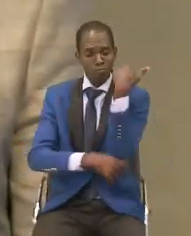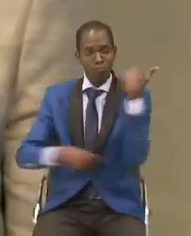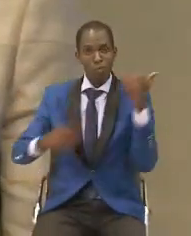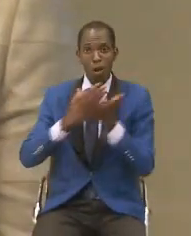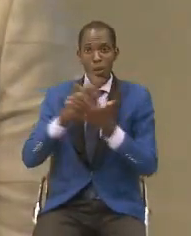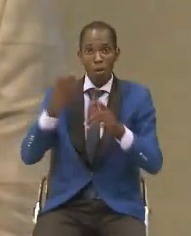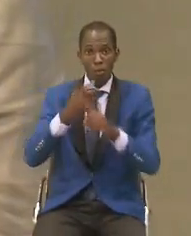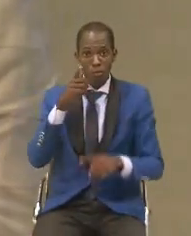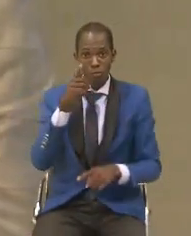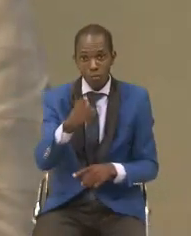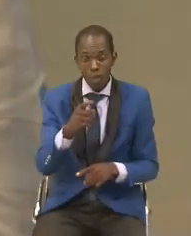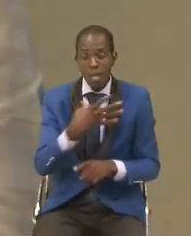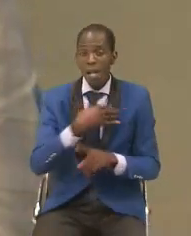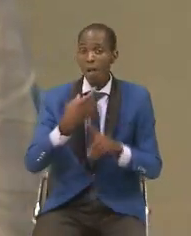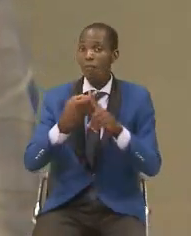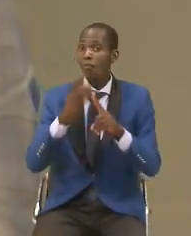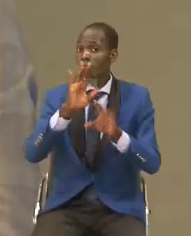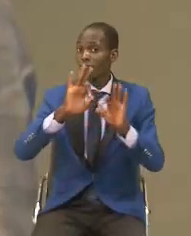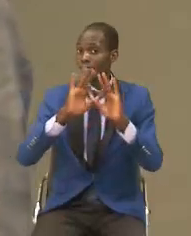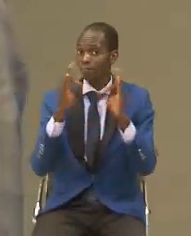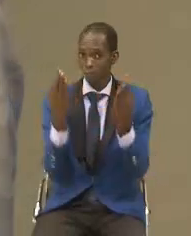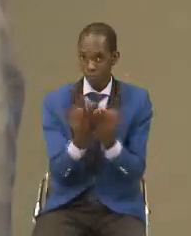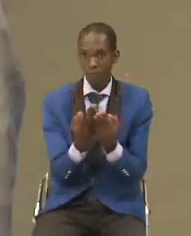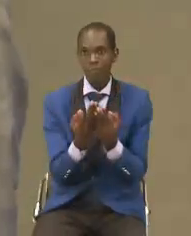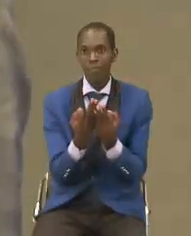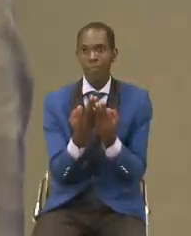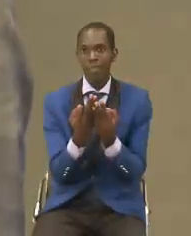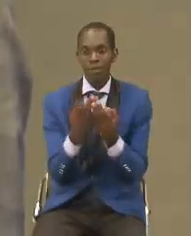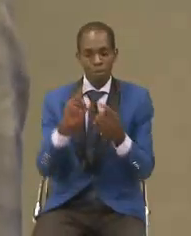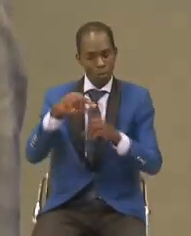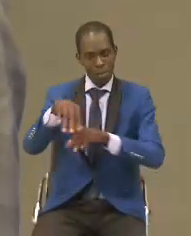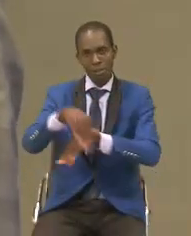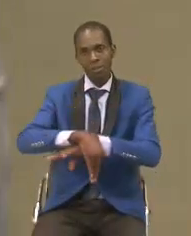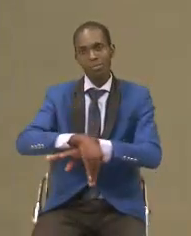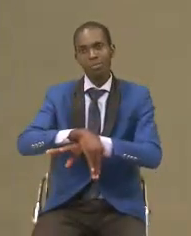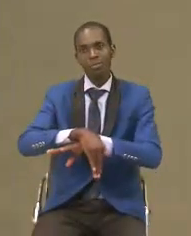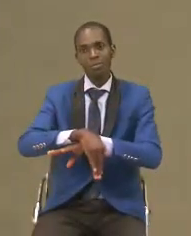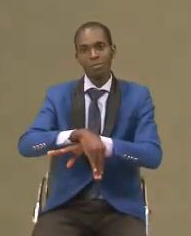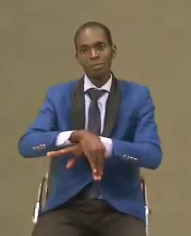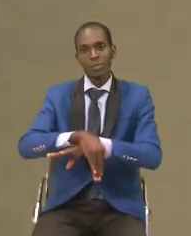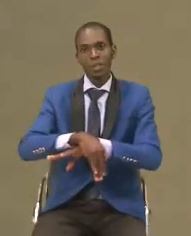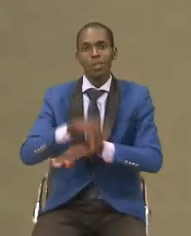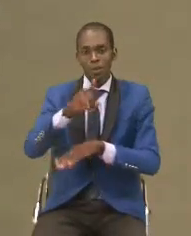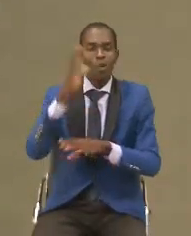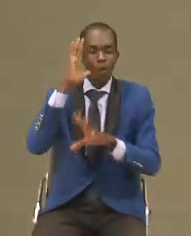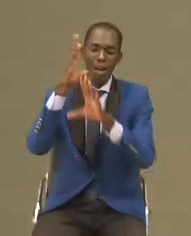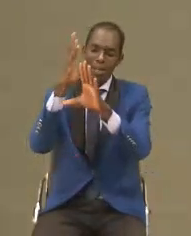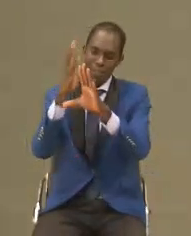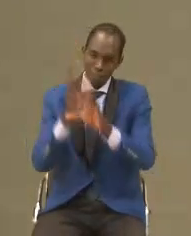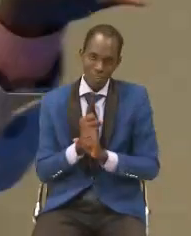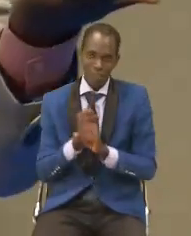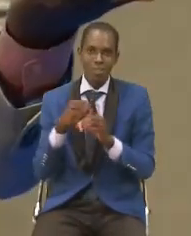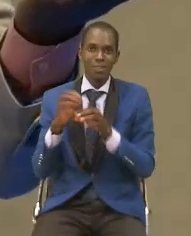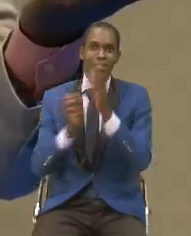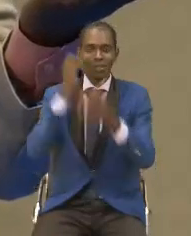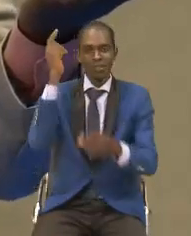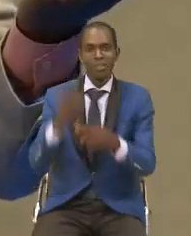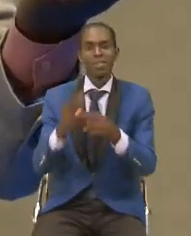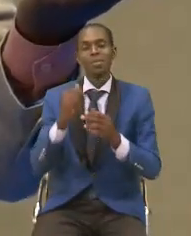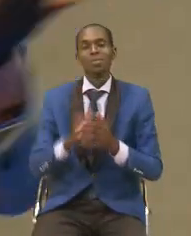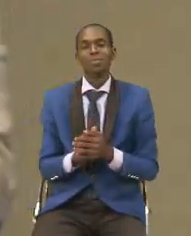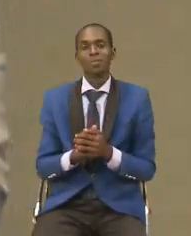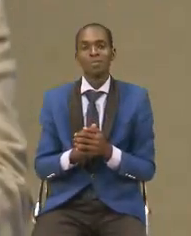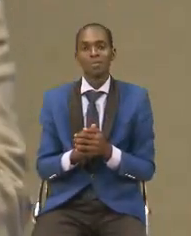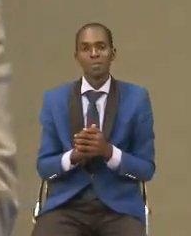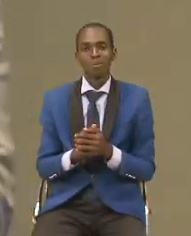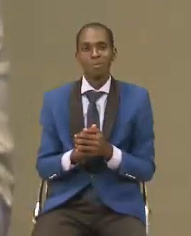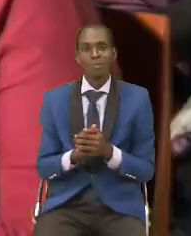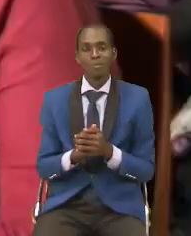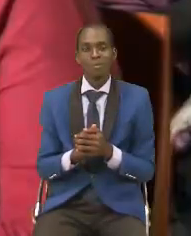the enemy the devil has turned away from you and from your family tonight you are going to receive